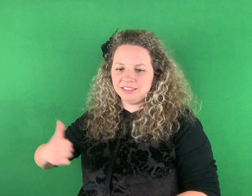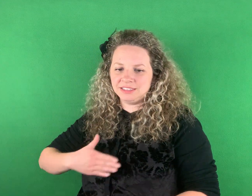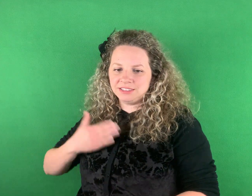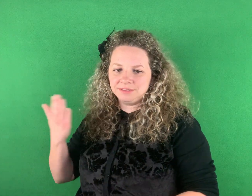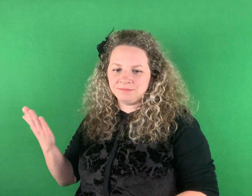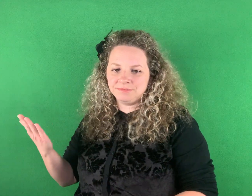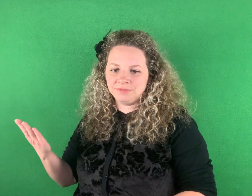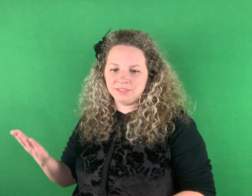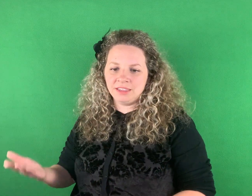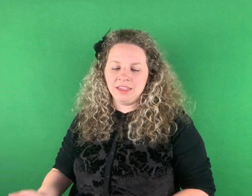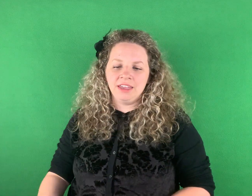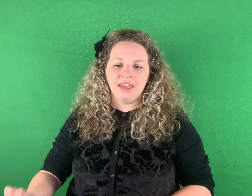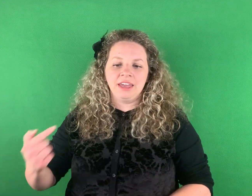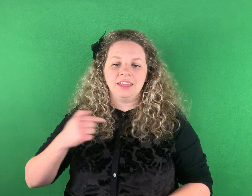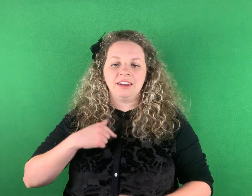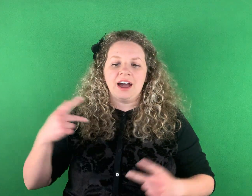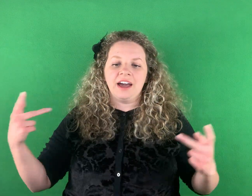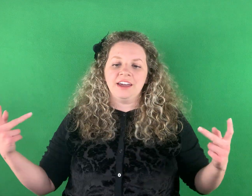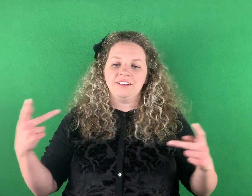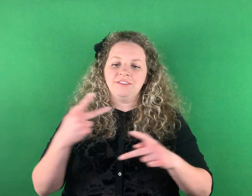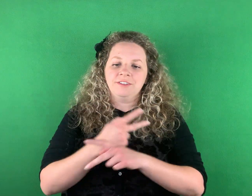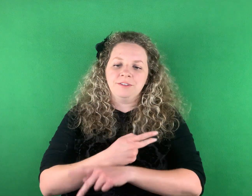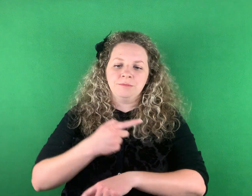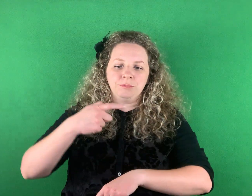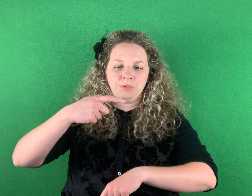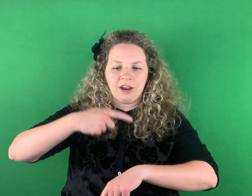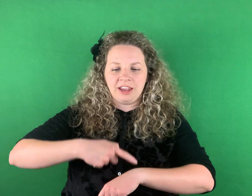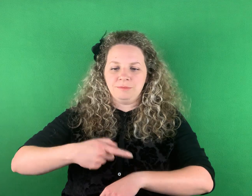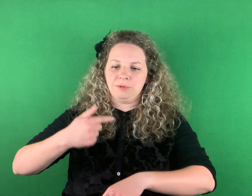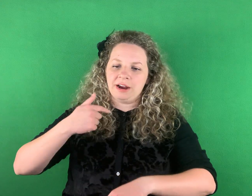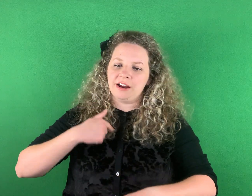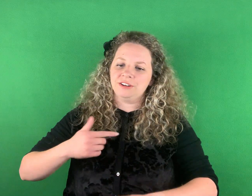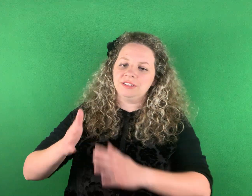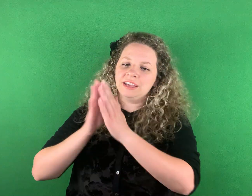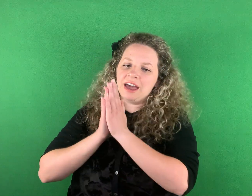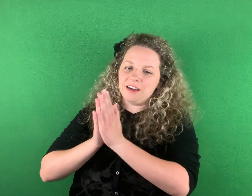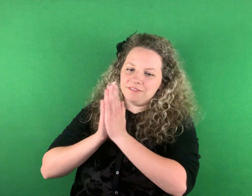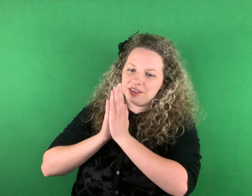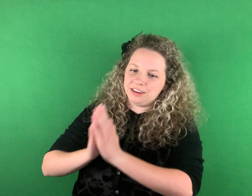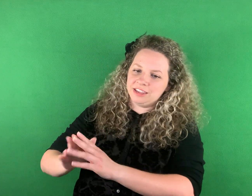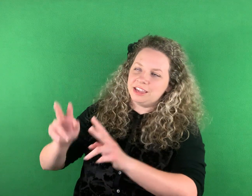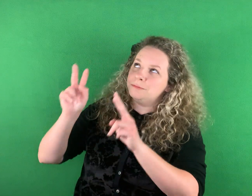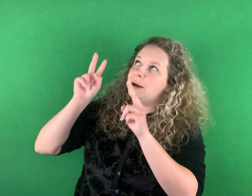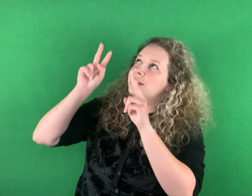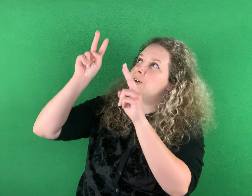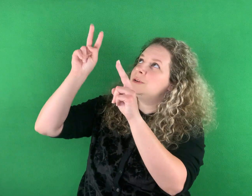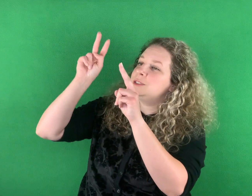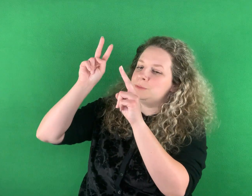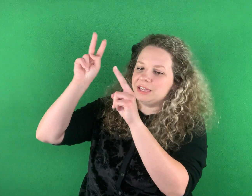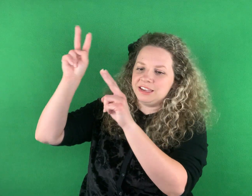and I’ve prayed prayers to heaven in my lowest place,